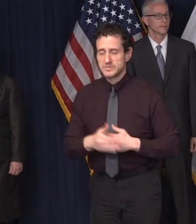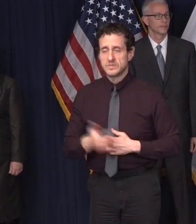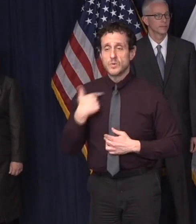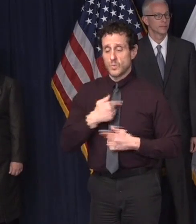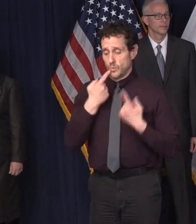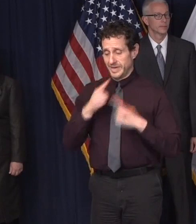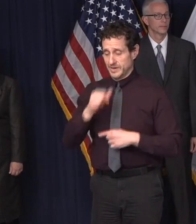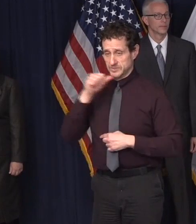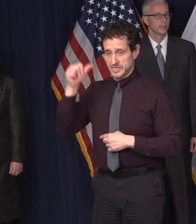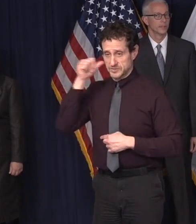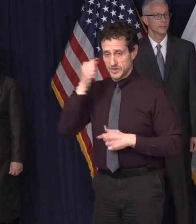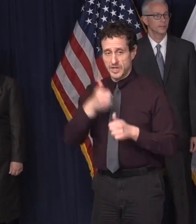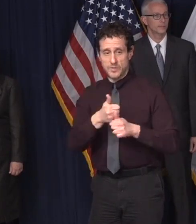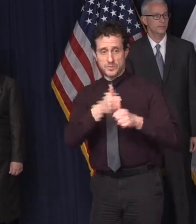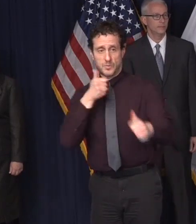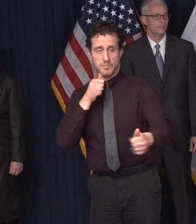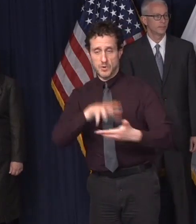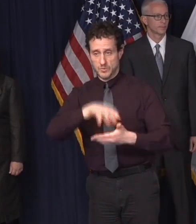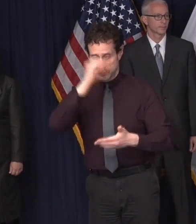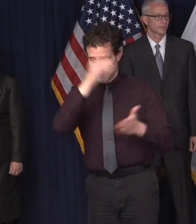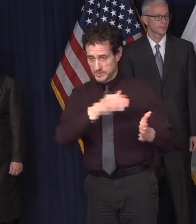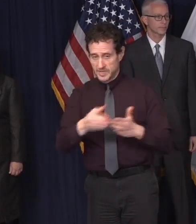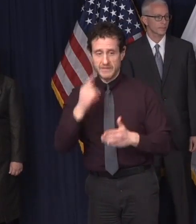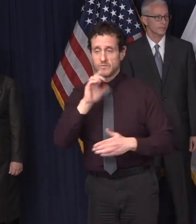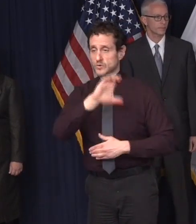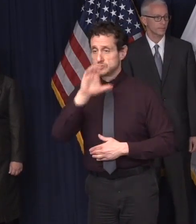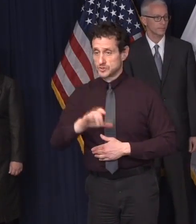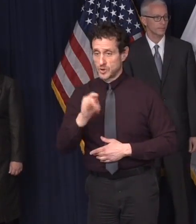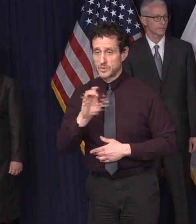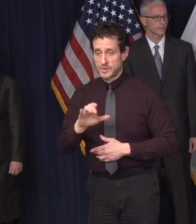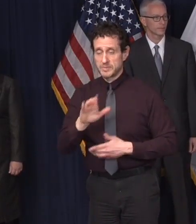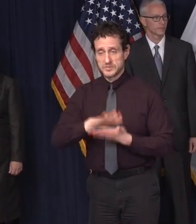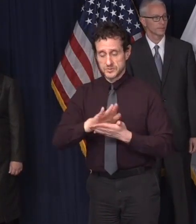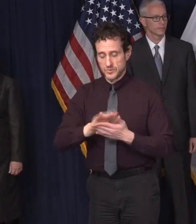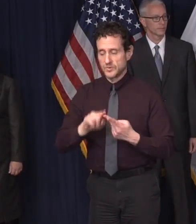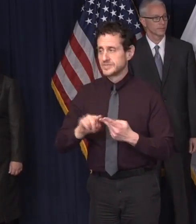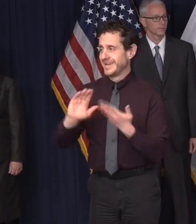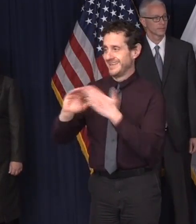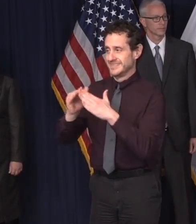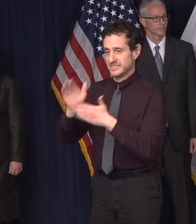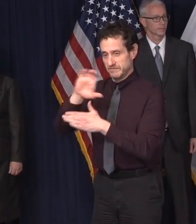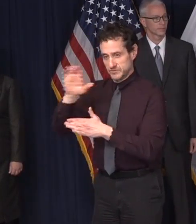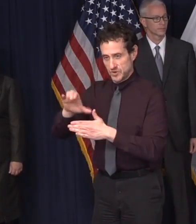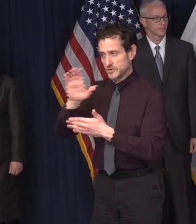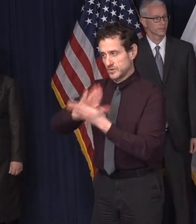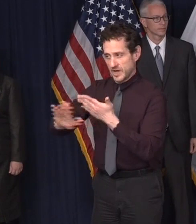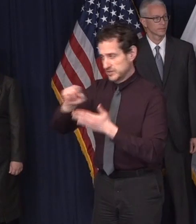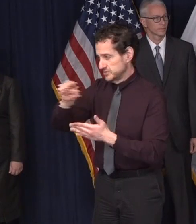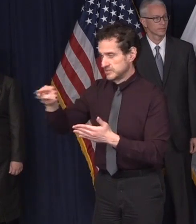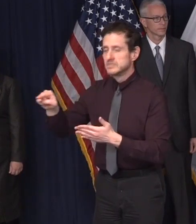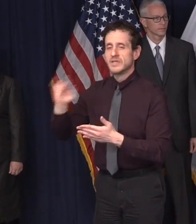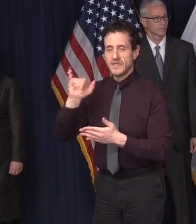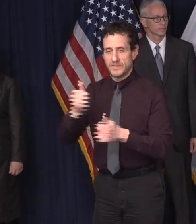CPS WILL REACH OUT TO FACULTY AND STAFF TO PROVIDE FURTHER GUIDANCE. ALSO IT WAS ANNOUNCED YESTERDAY,